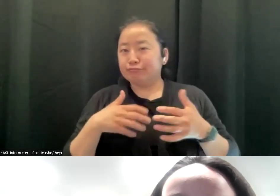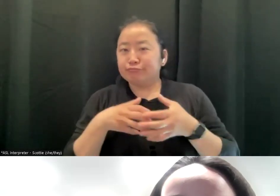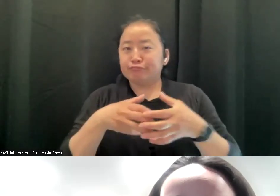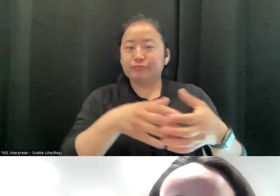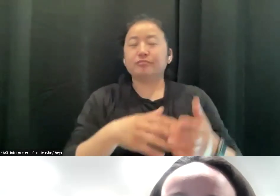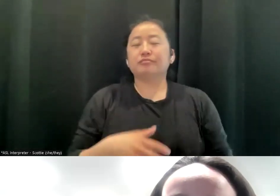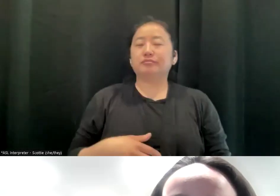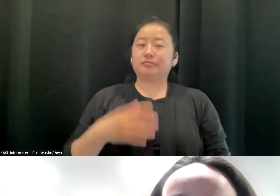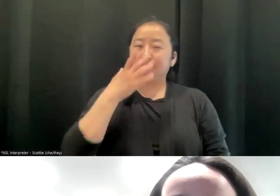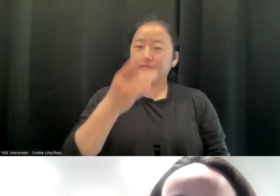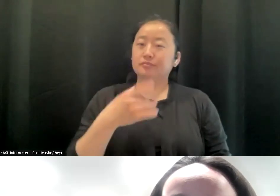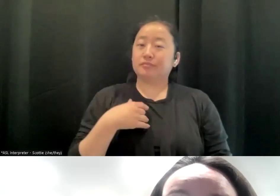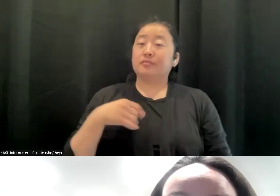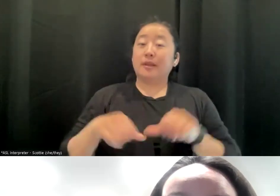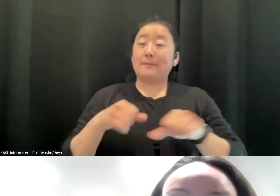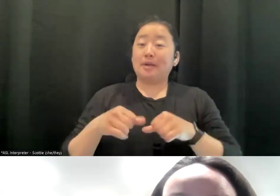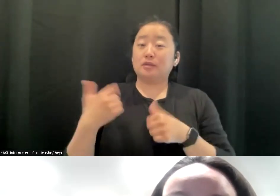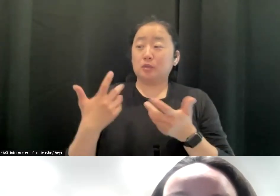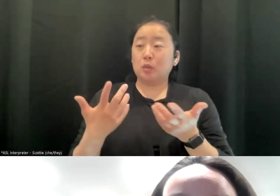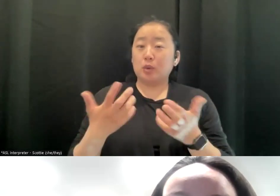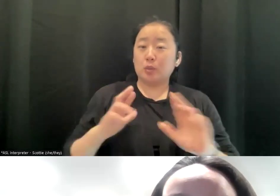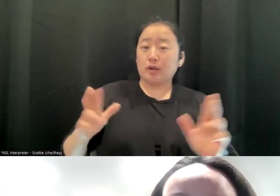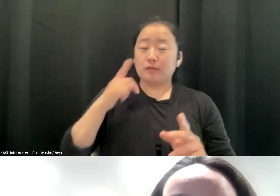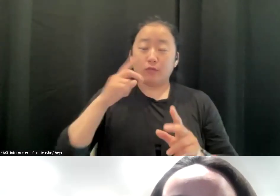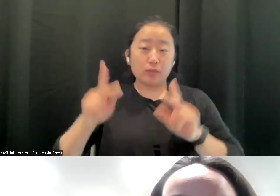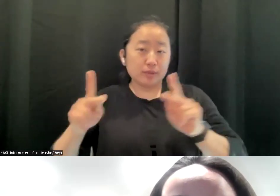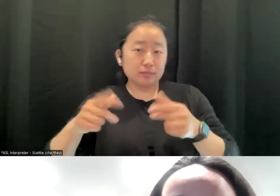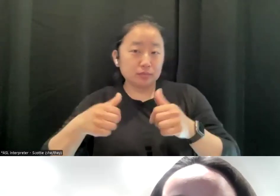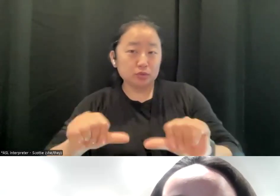bikes available for people to try out, it's a women's clinic and there were several women who